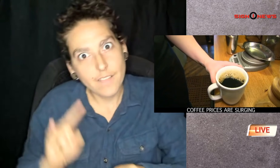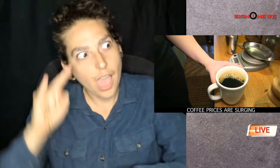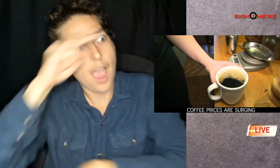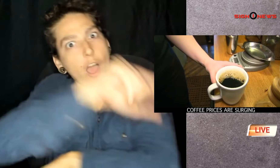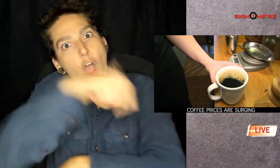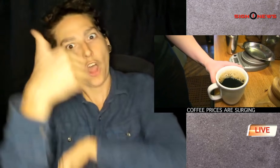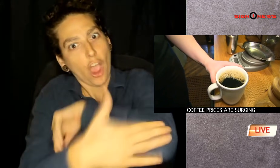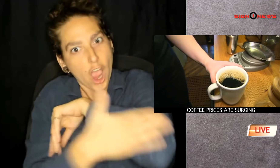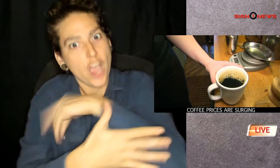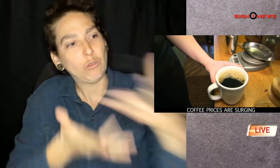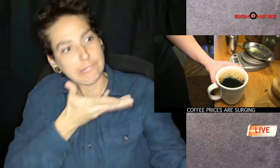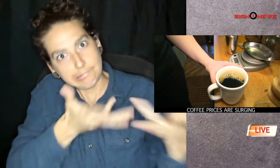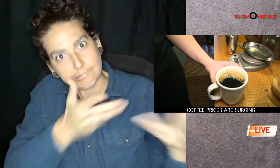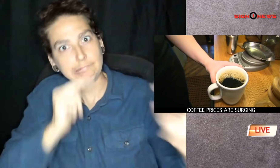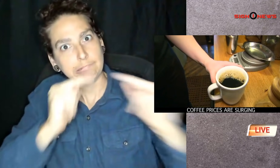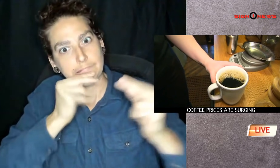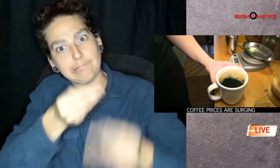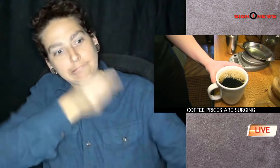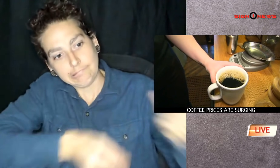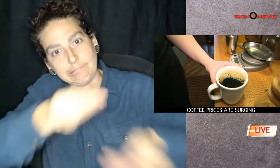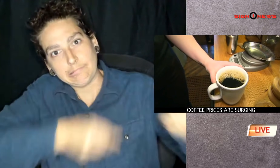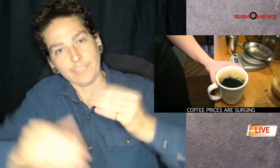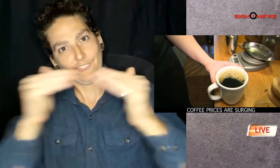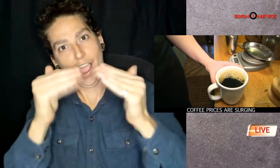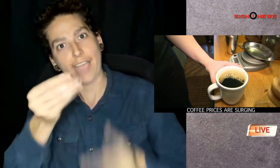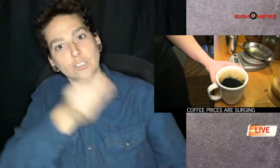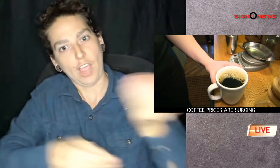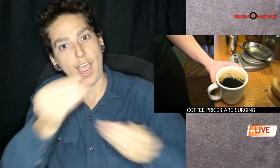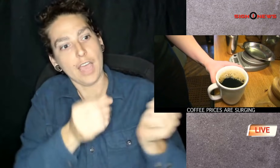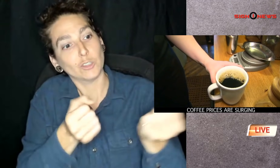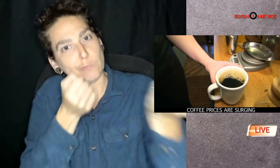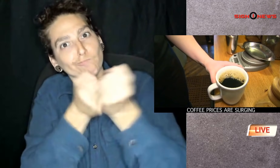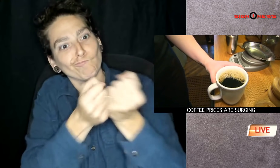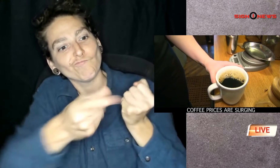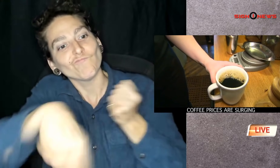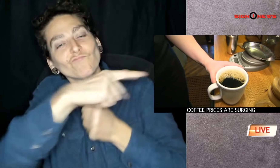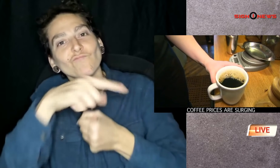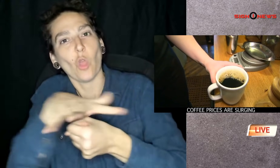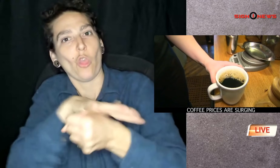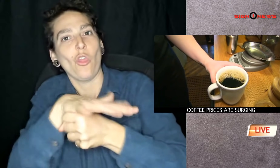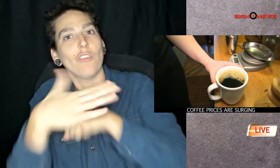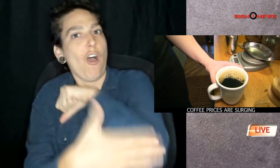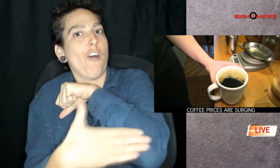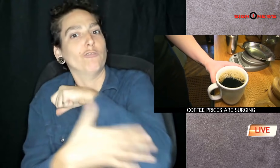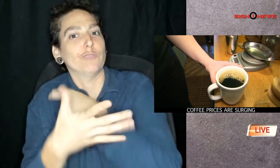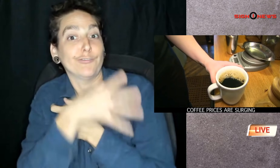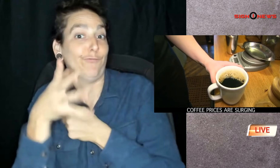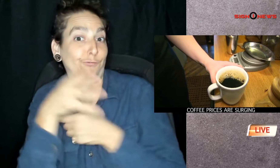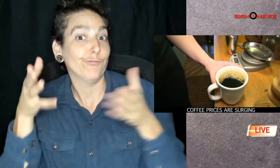they have to fly to other countries negotiate a fair trade to support other countries and